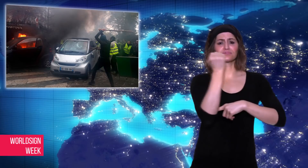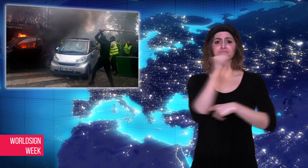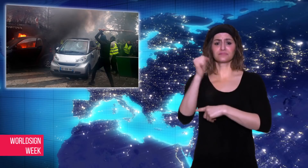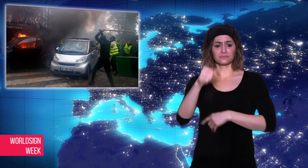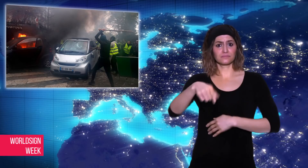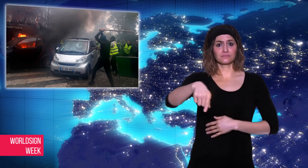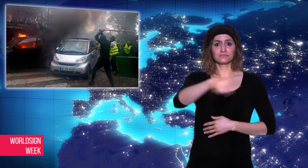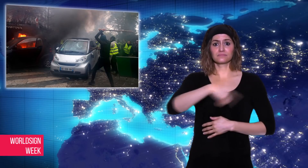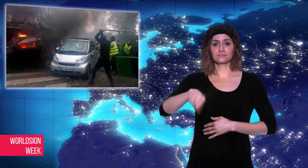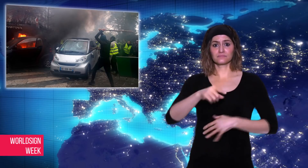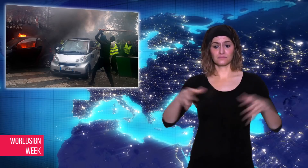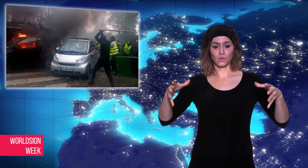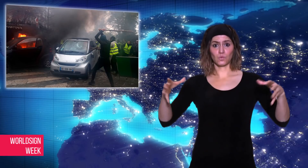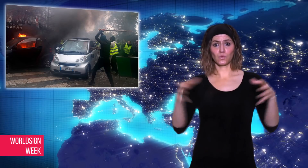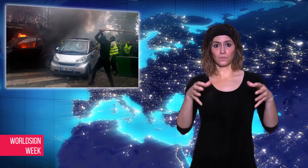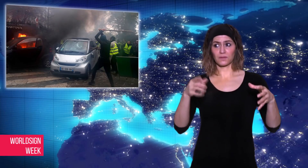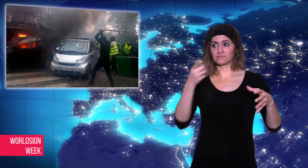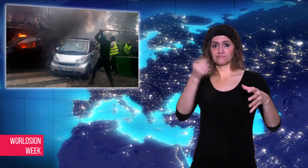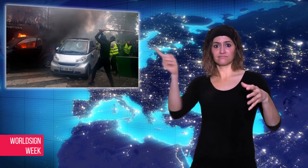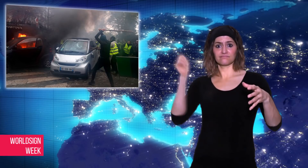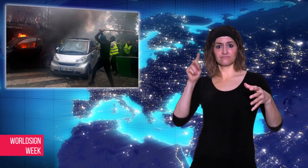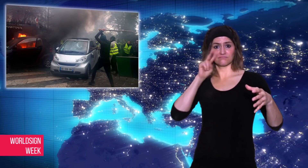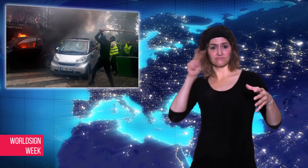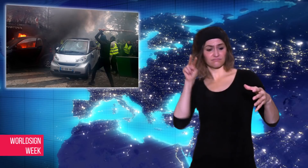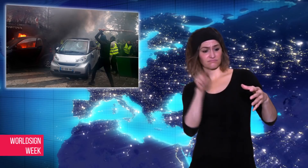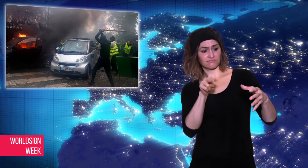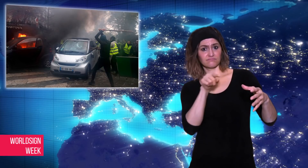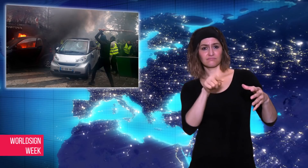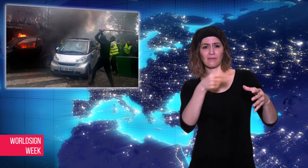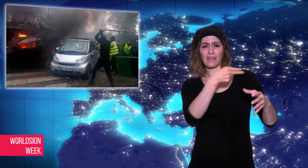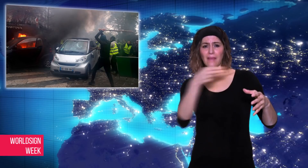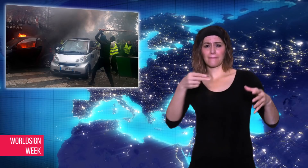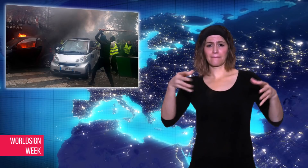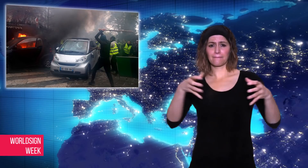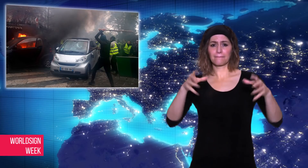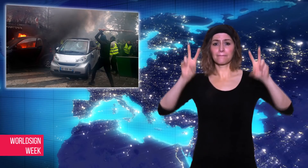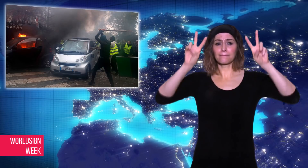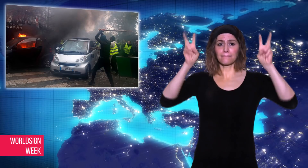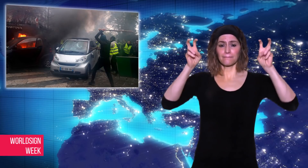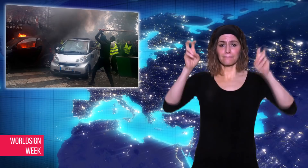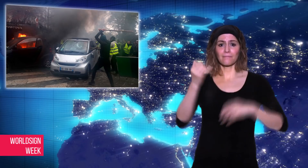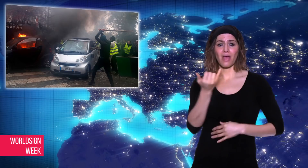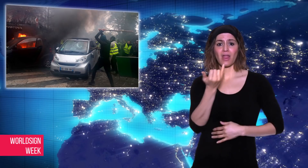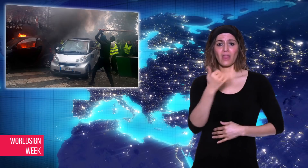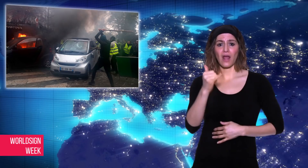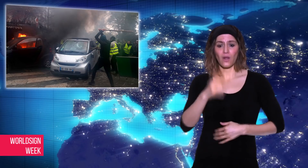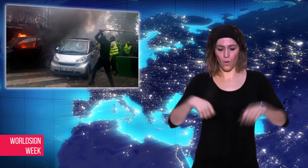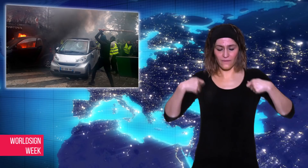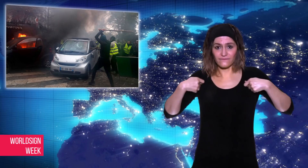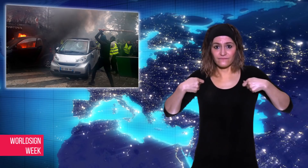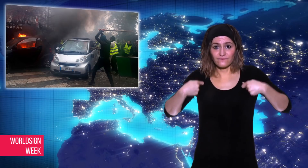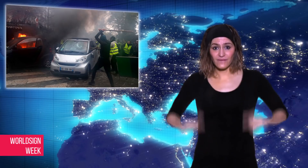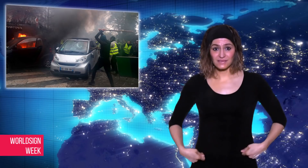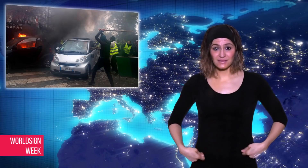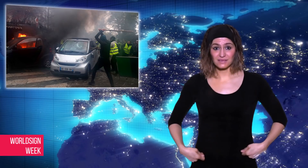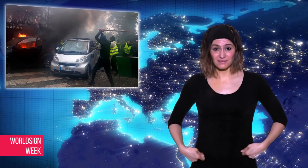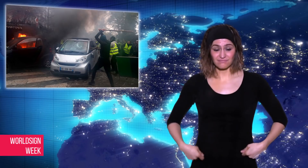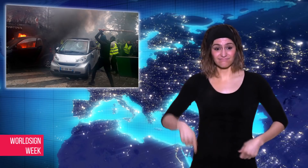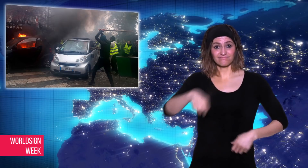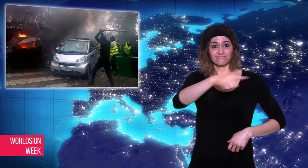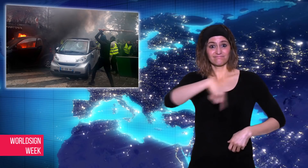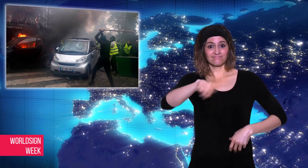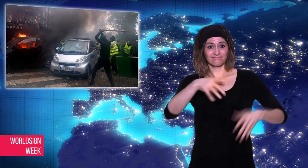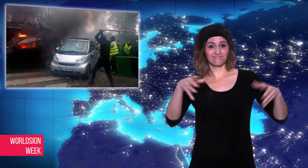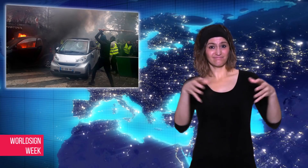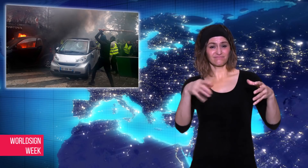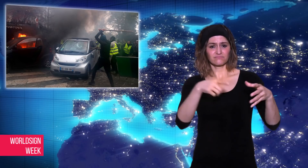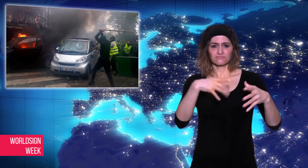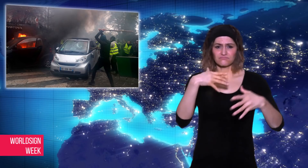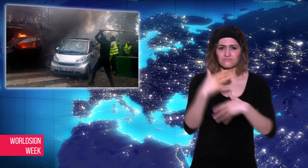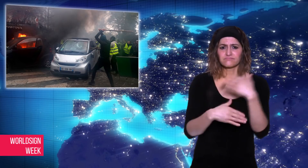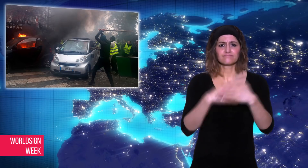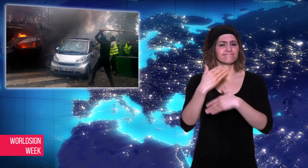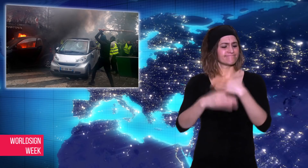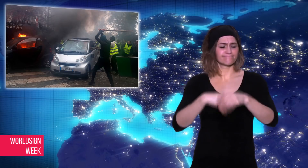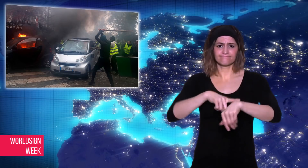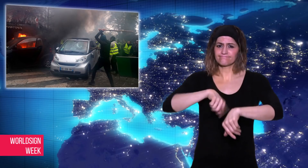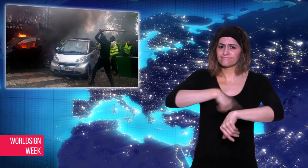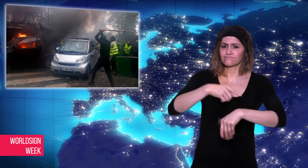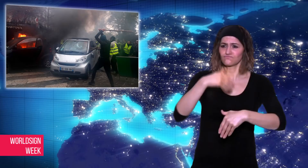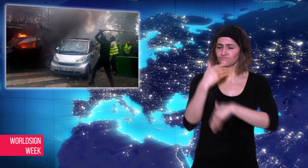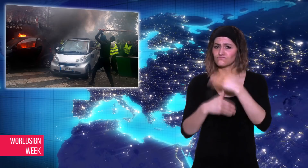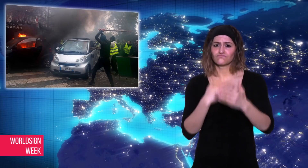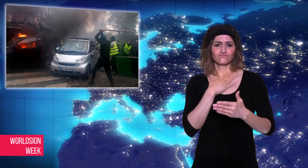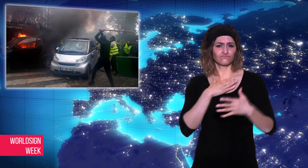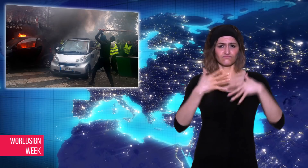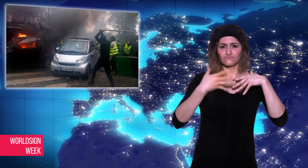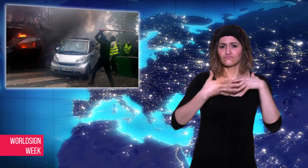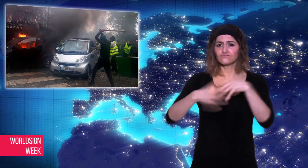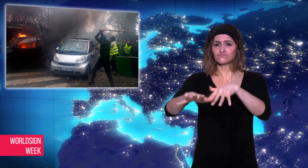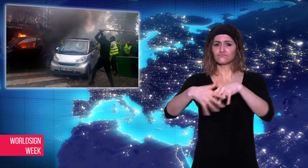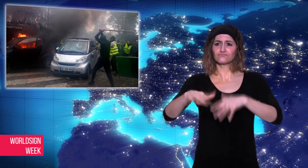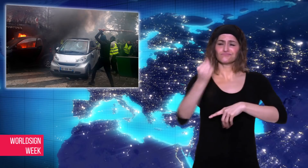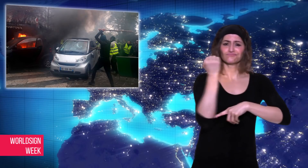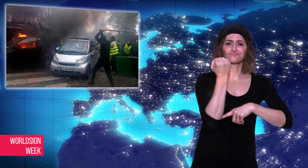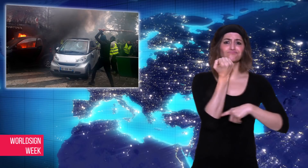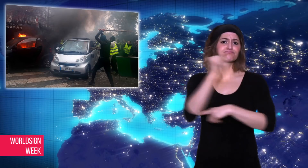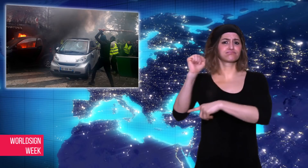known as the “Yellow Vests” continued their protests against